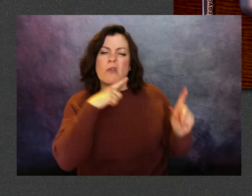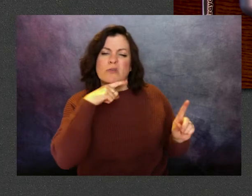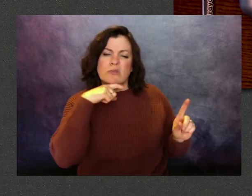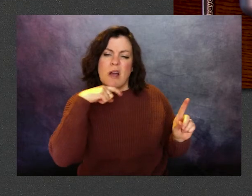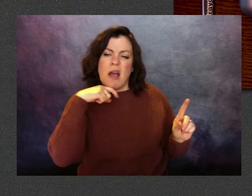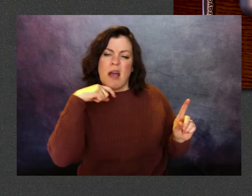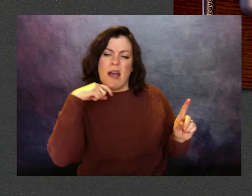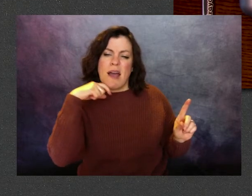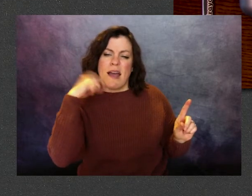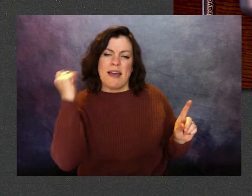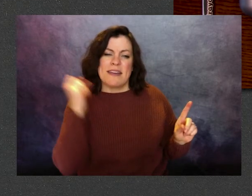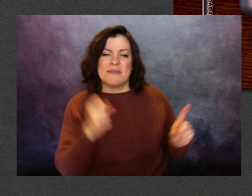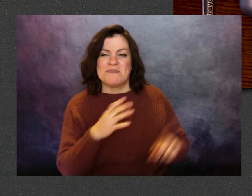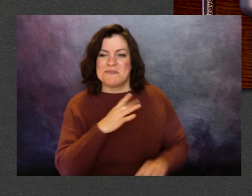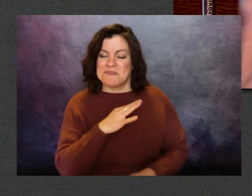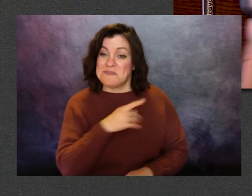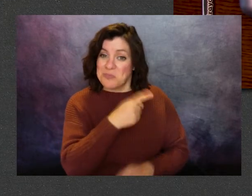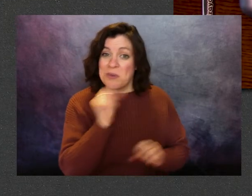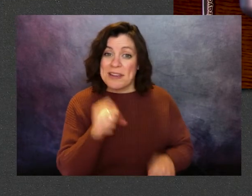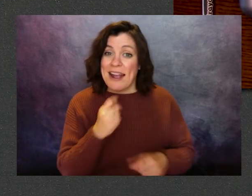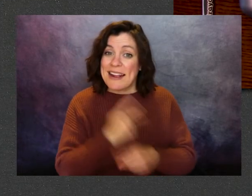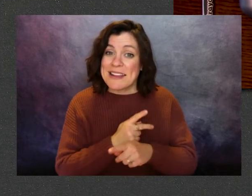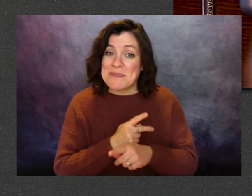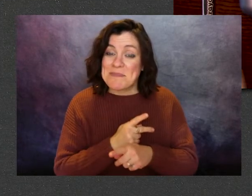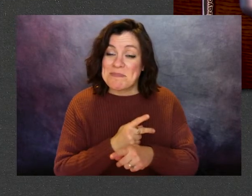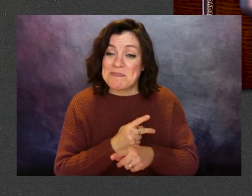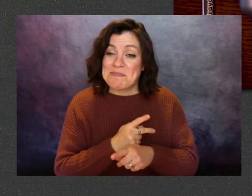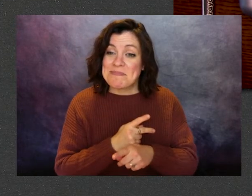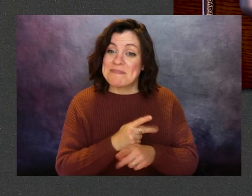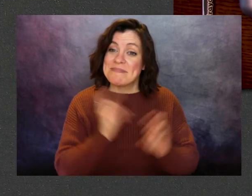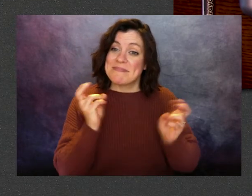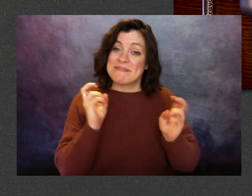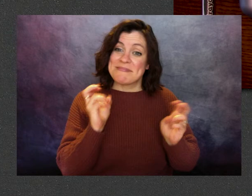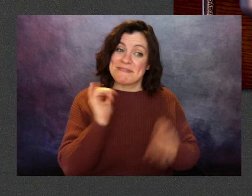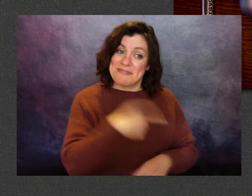So that you can keep it as a nice project. And that is what we're gonna make today.